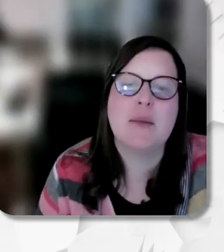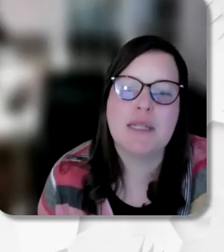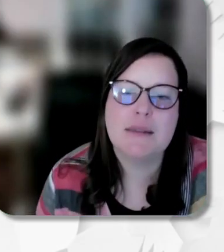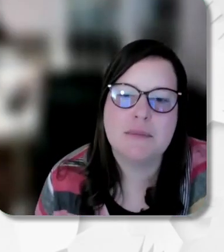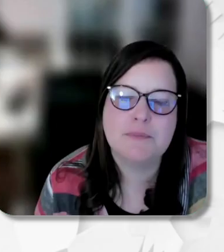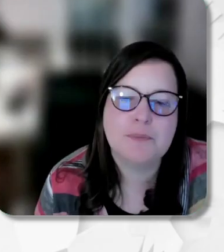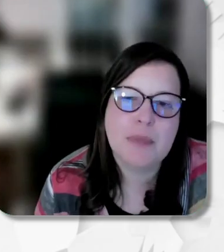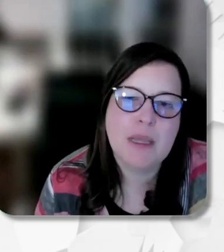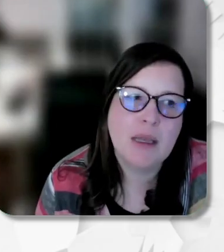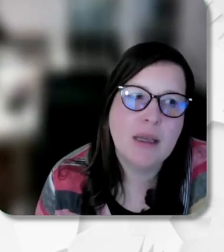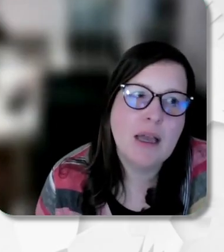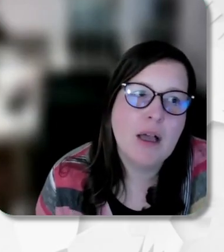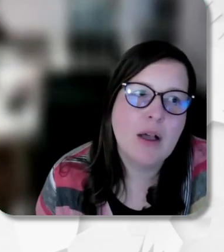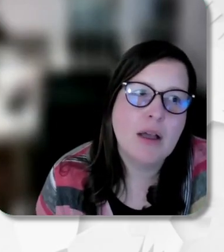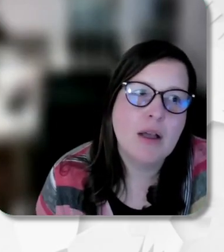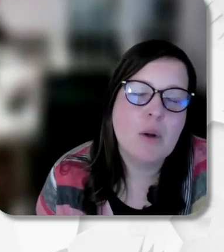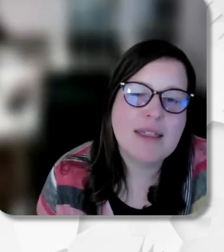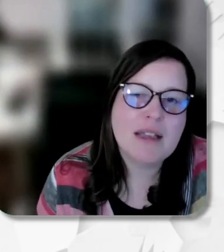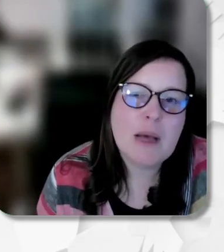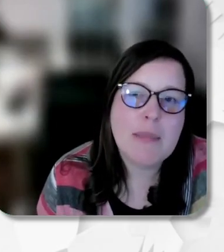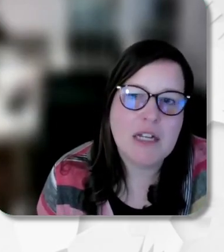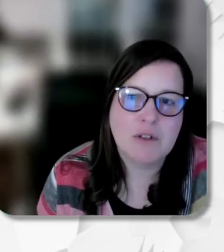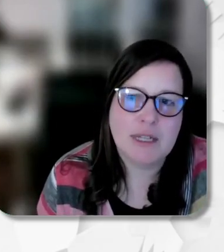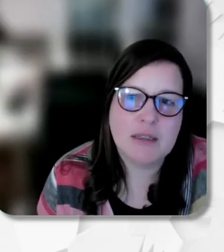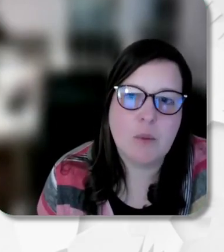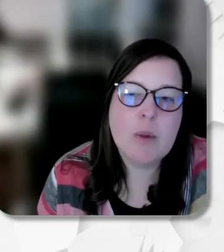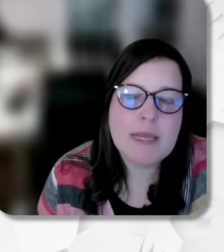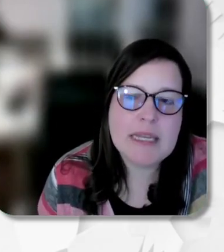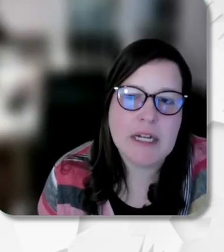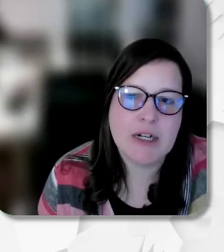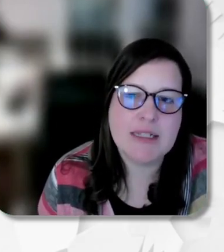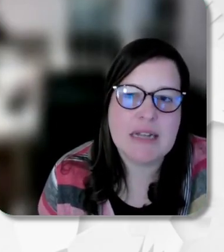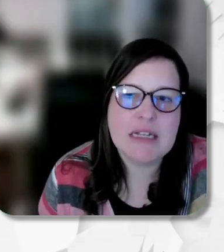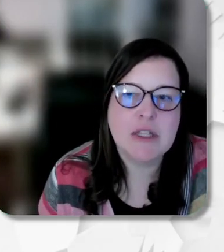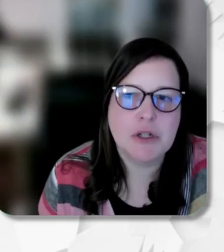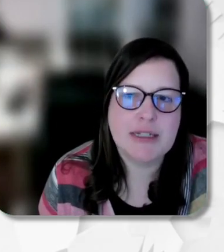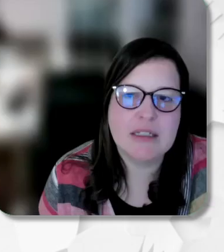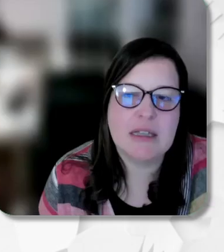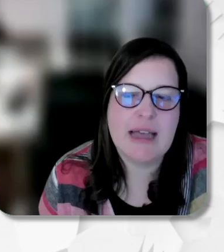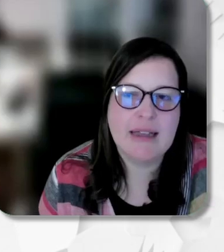slide please. When we think about meaningfulness what we mean here is connecting learning to